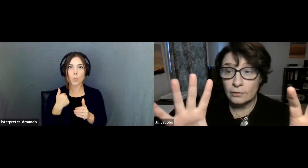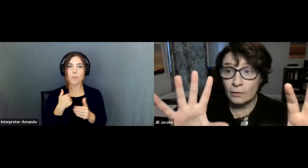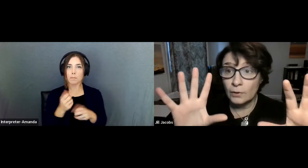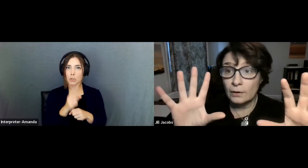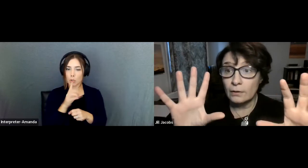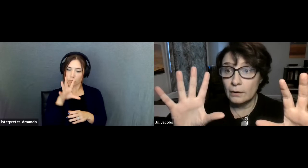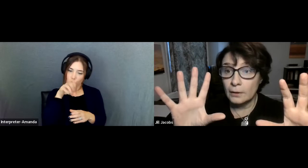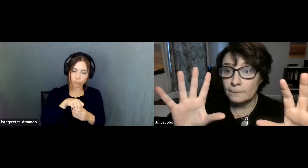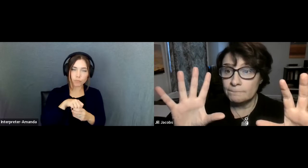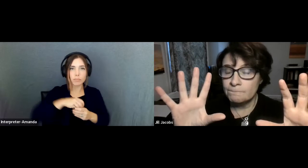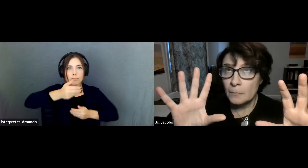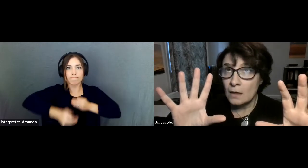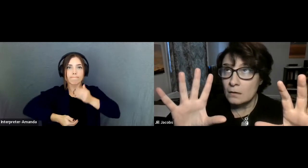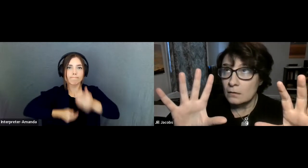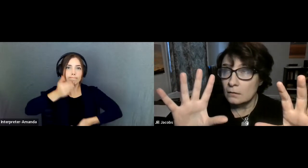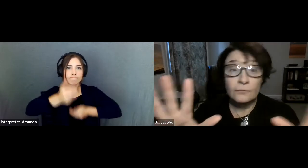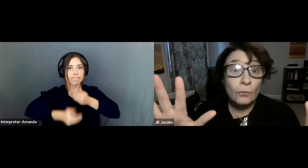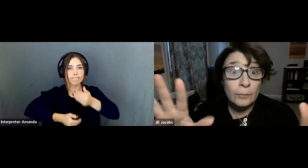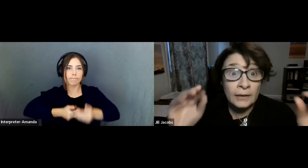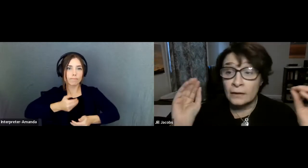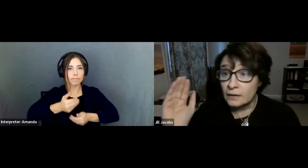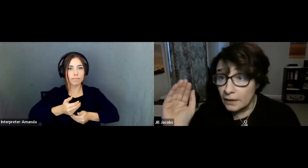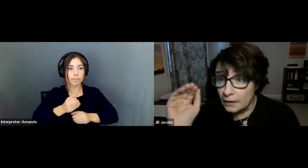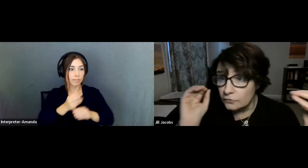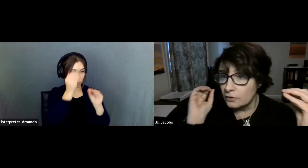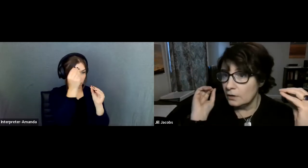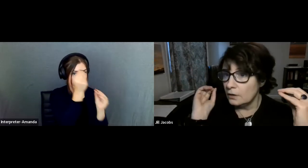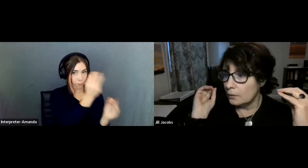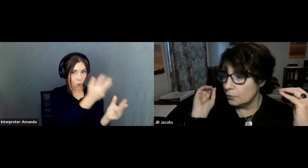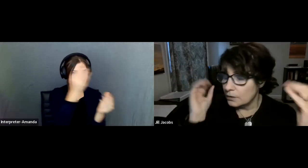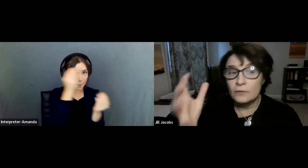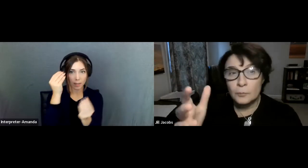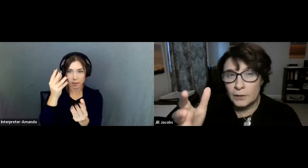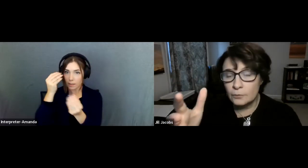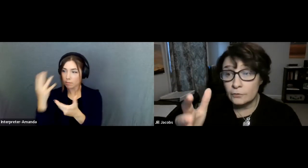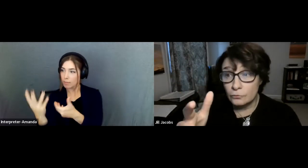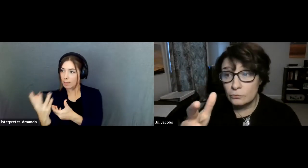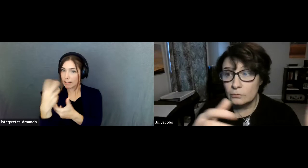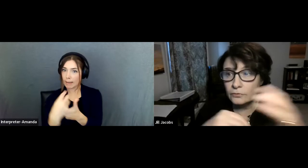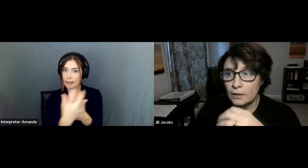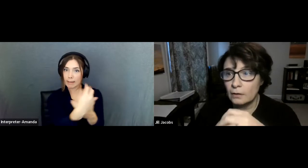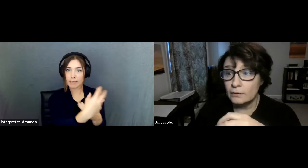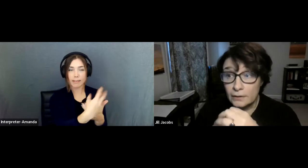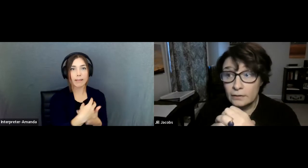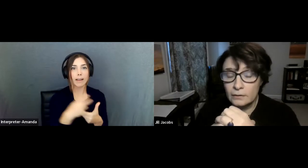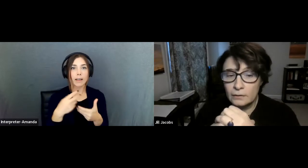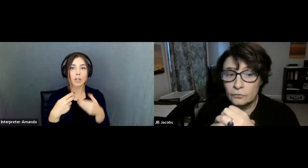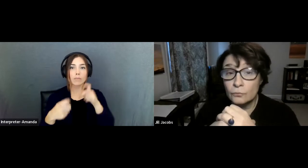that we are informing and engaging and a we're giving people the tools that are needed to